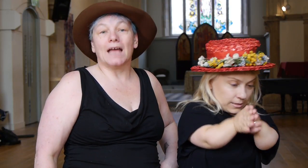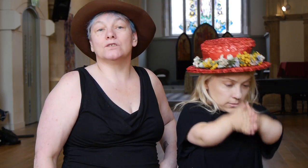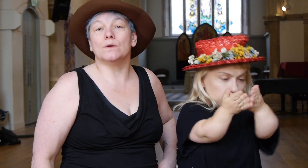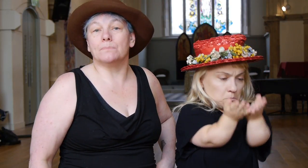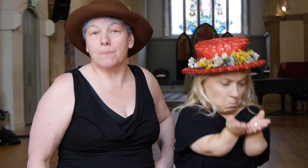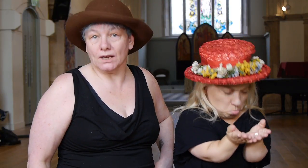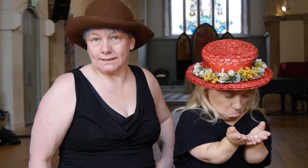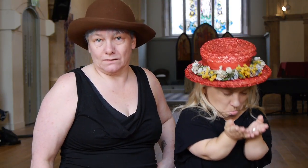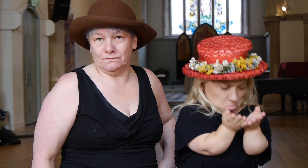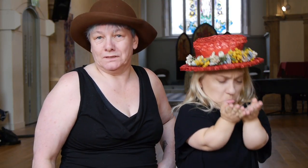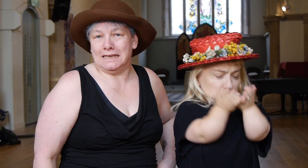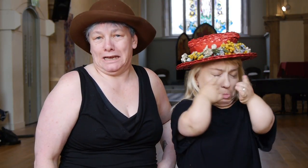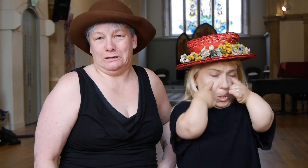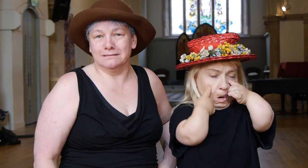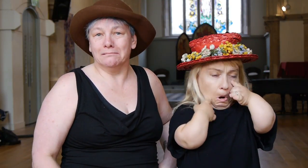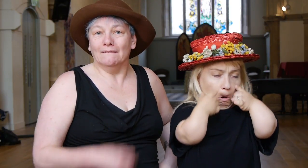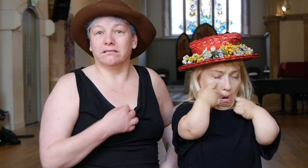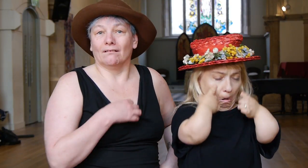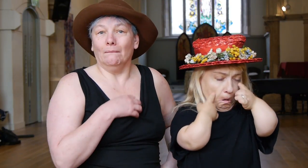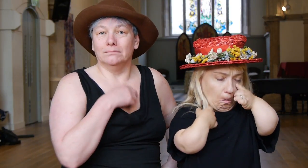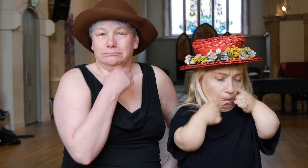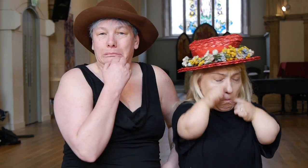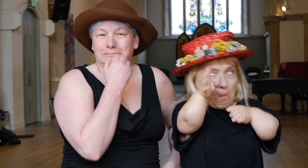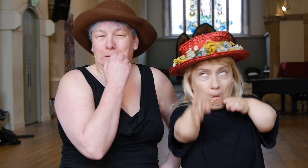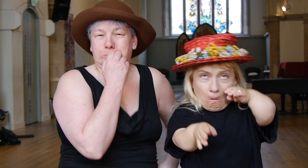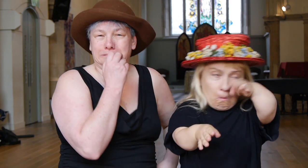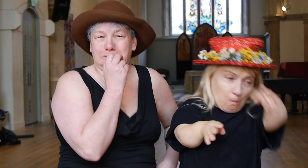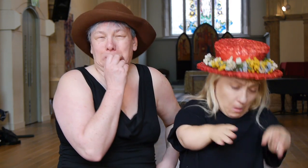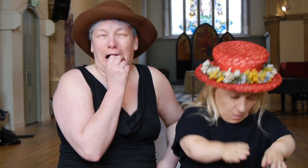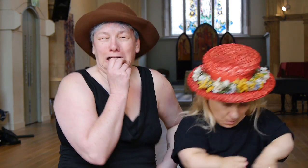And weep buckets of tears (She sobs)